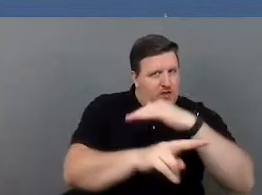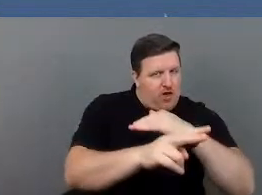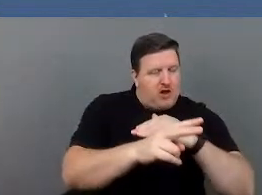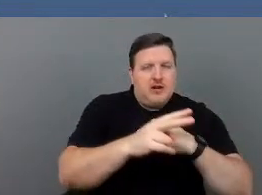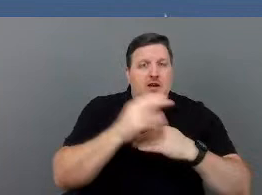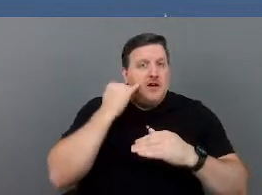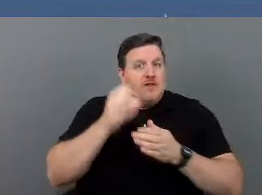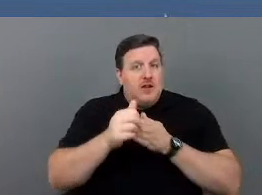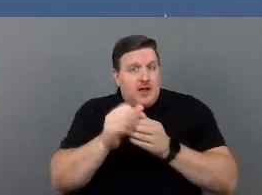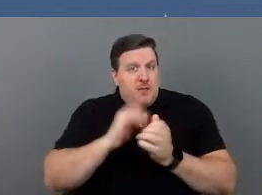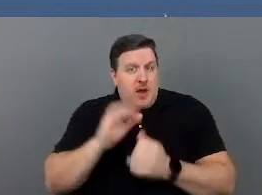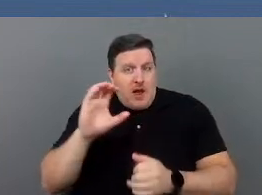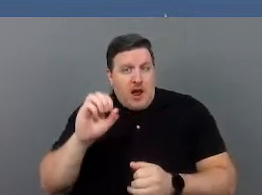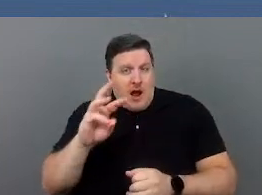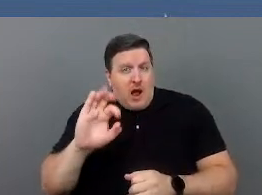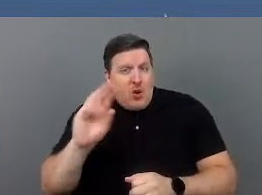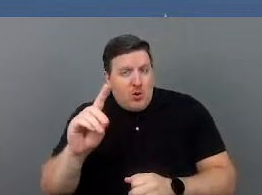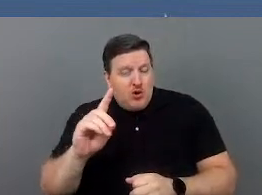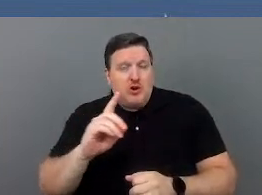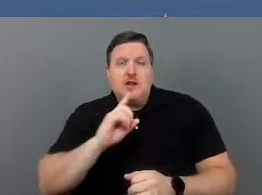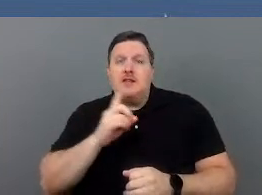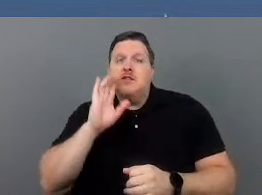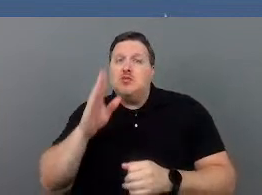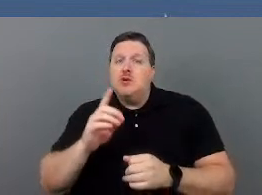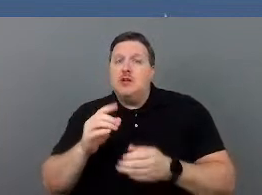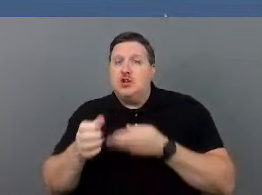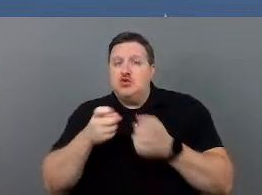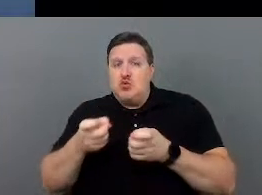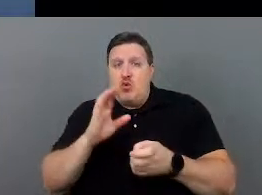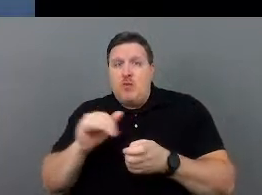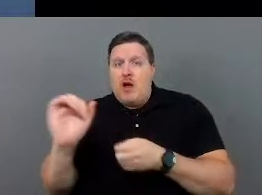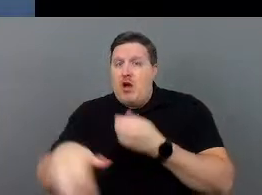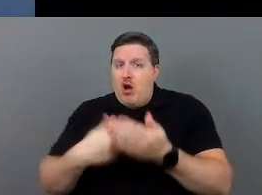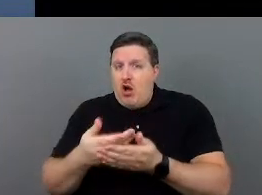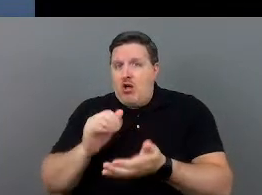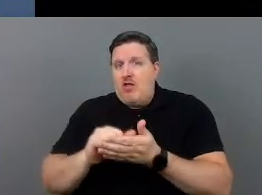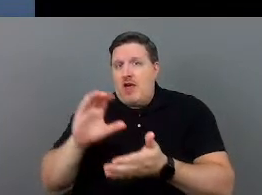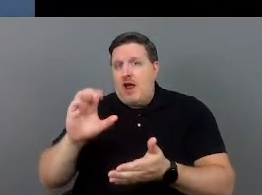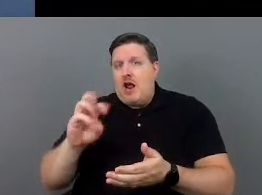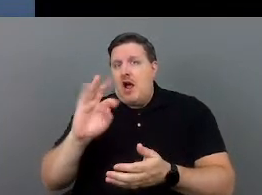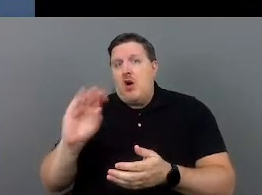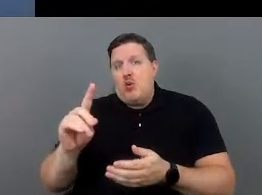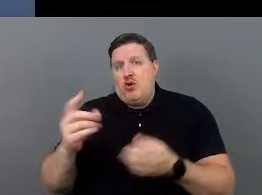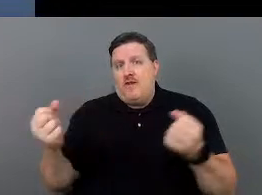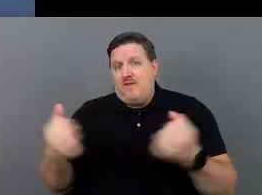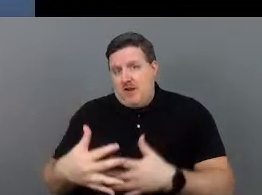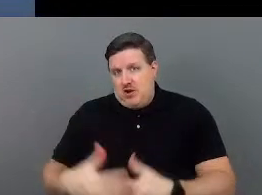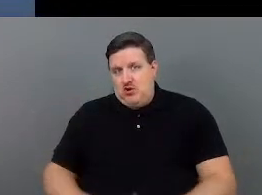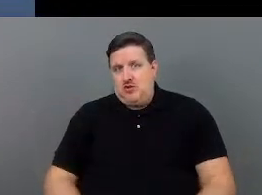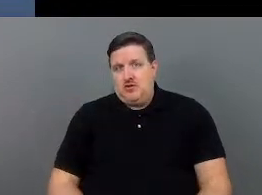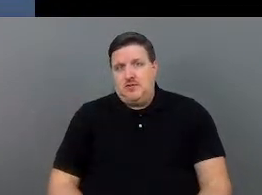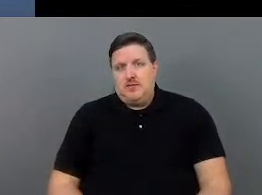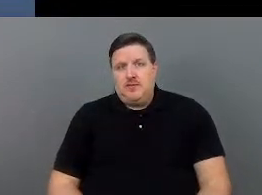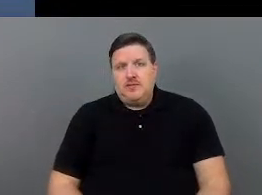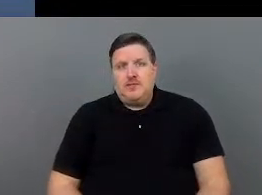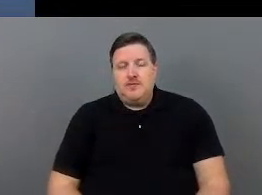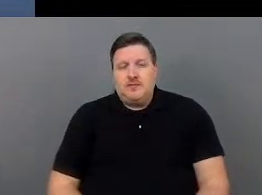. ≫ COUNCIL PRESIDENT THANK YOU. SPEAKER 74 IS ANDY SNOW.